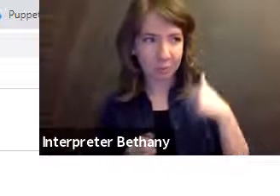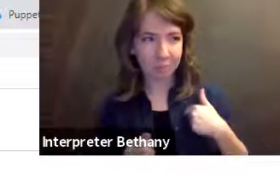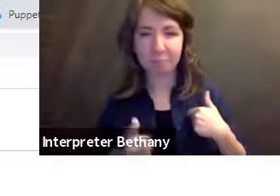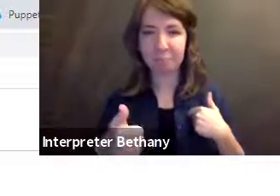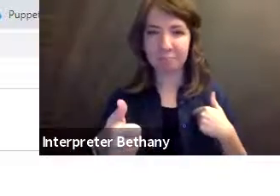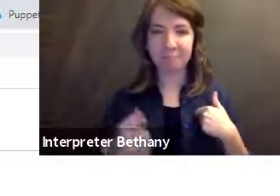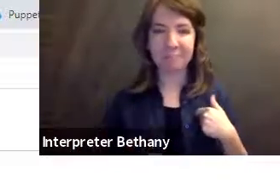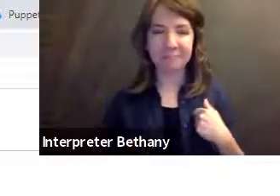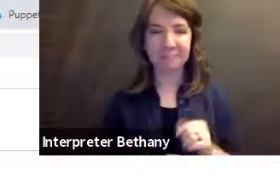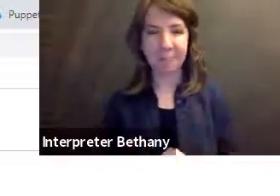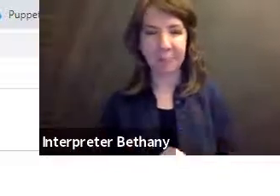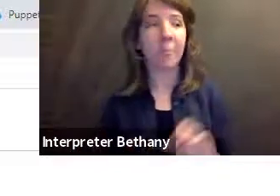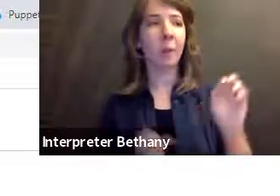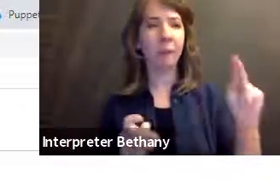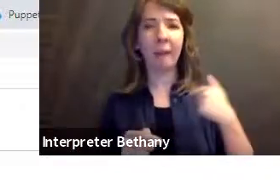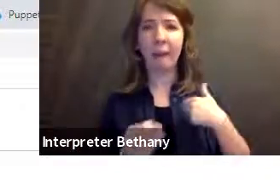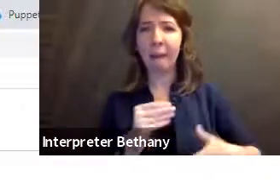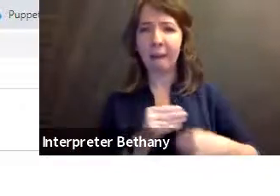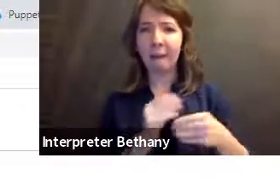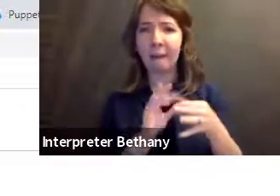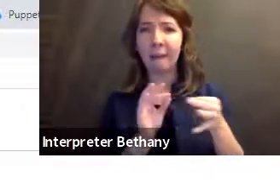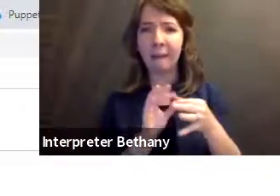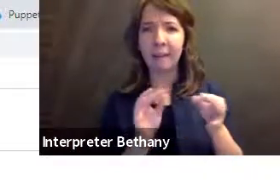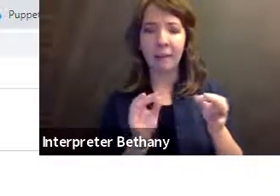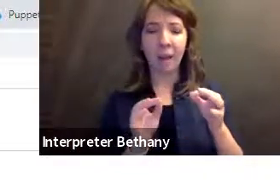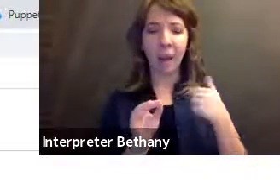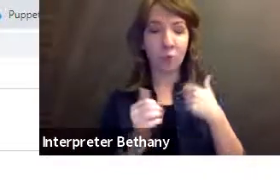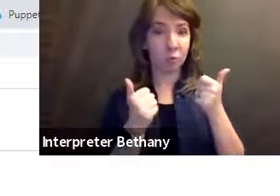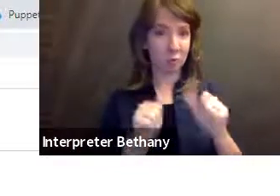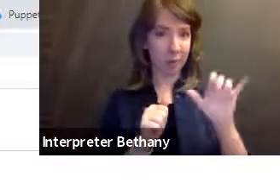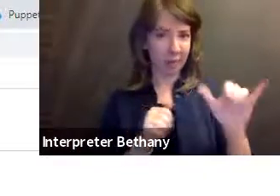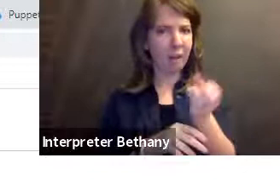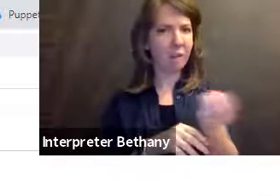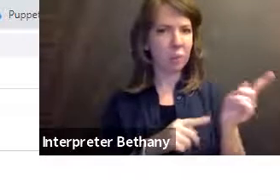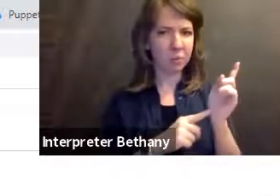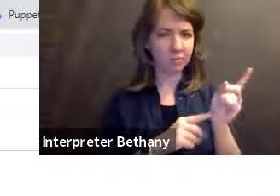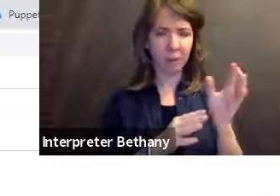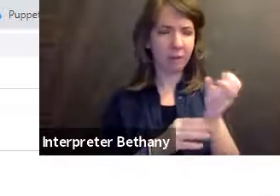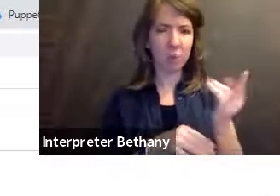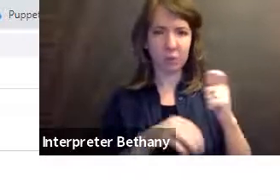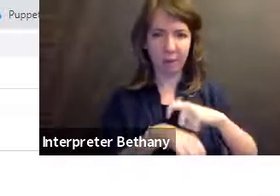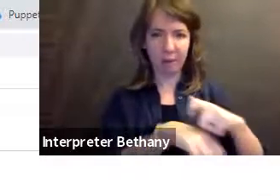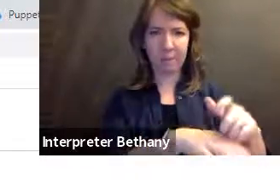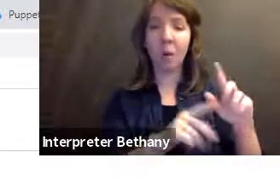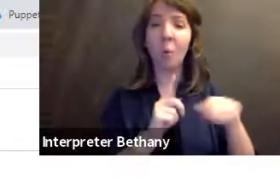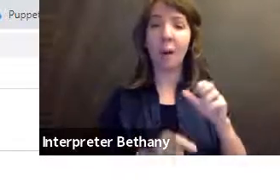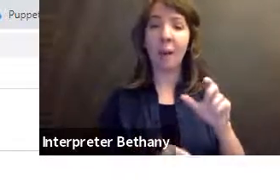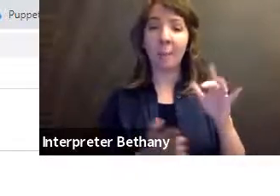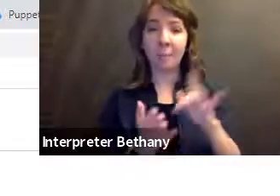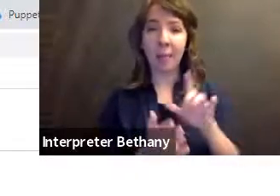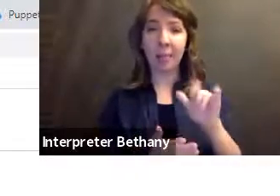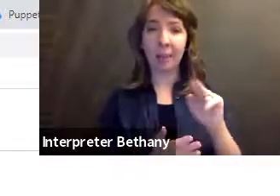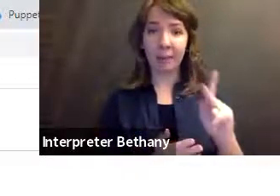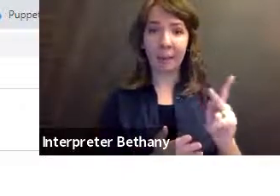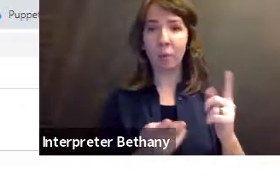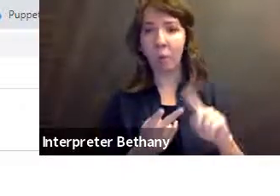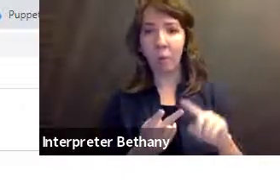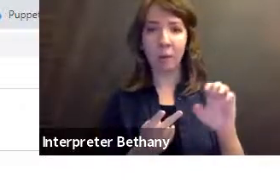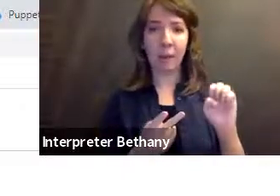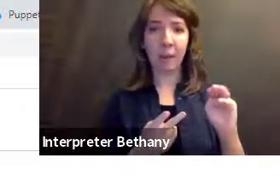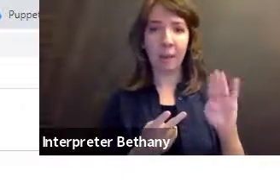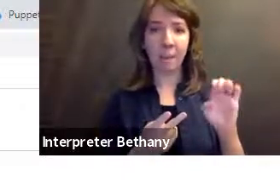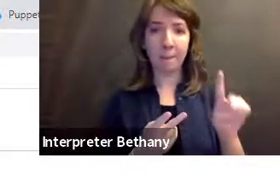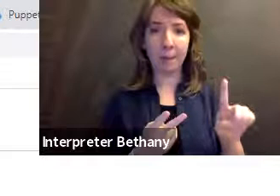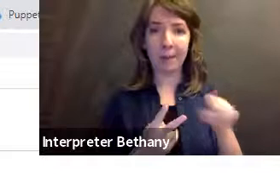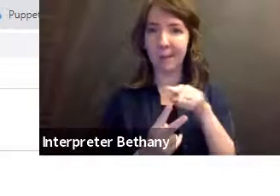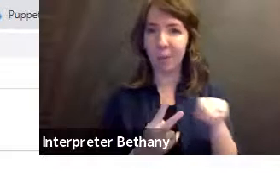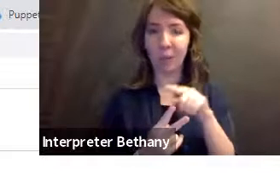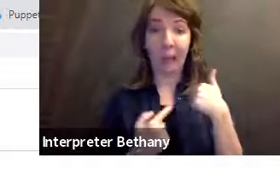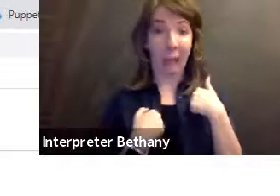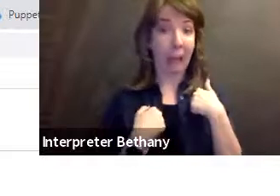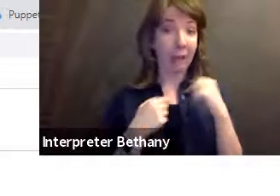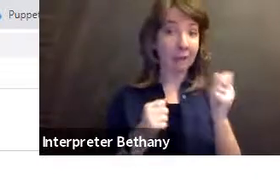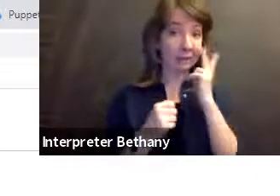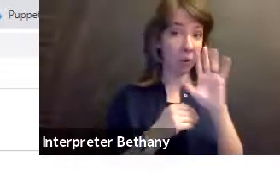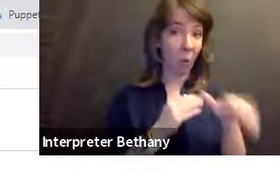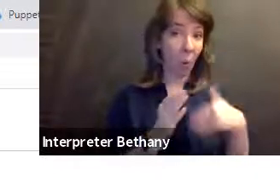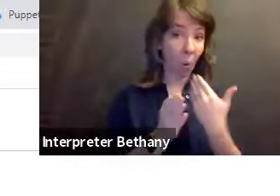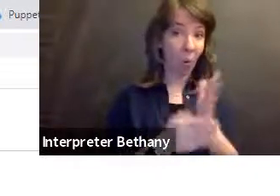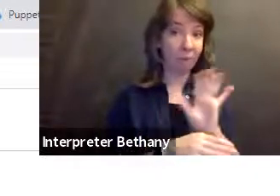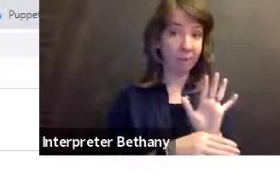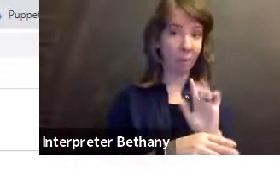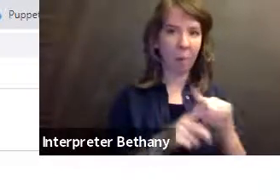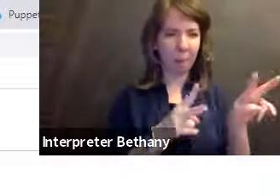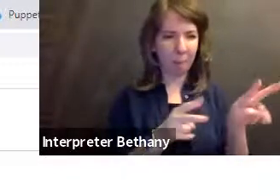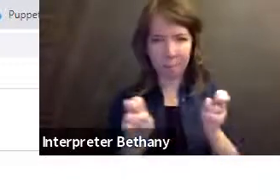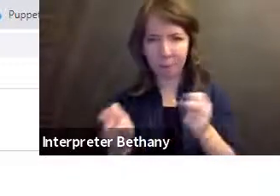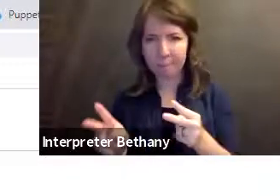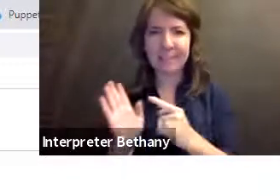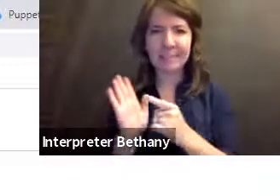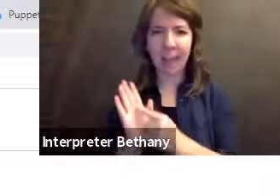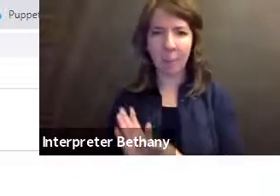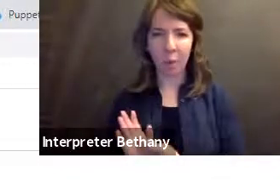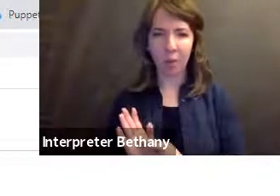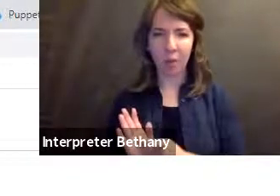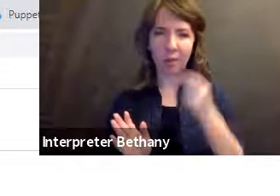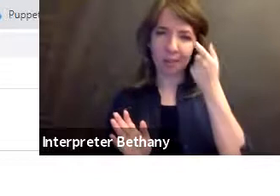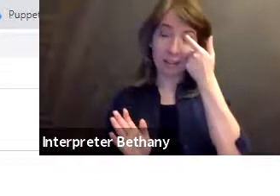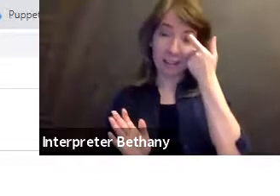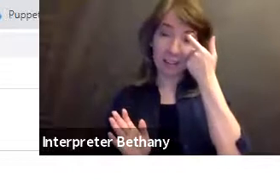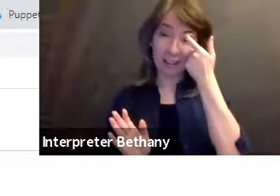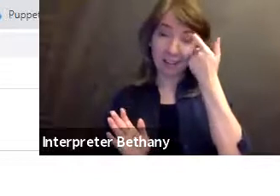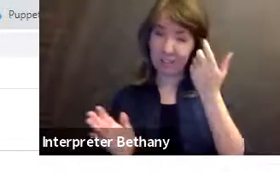Bethany Wengerd _ Anthropology: Yes. Okay, I just wanted to say that when so I was trying that I've been doing it a few times. And when I either when I link out or embed no matter, I can see the whole film, but it only puts a sample on is that because when students go in and click on it, they need to login